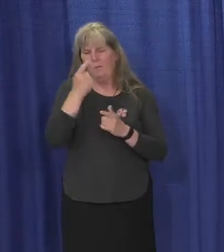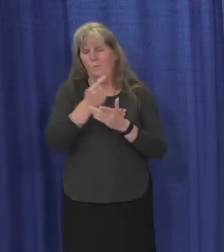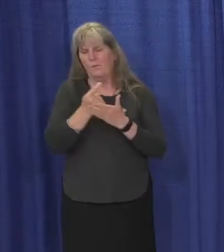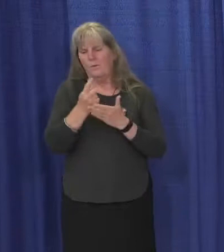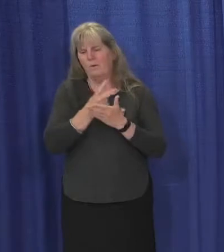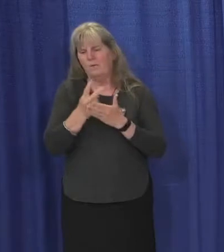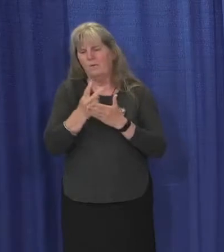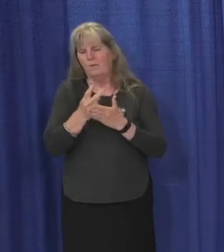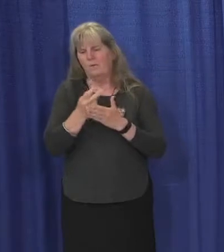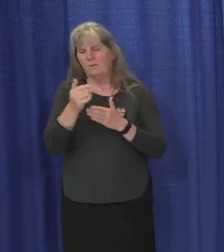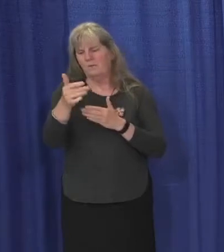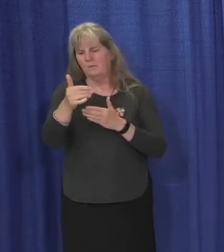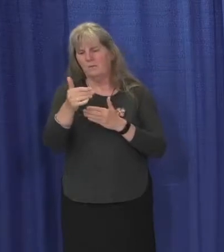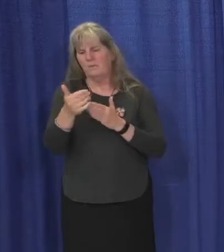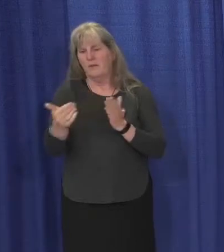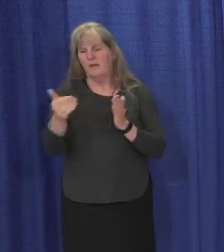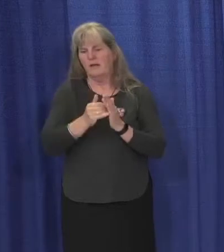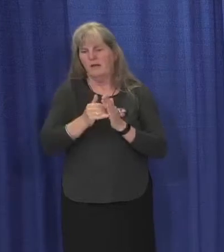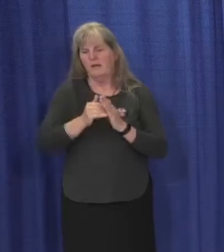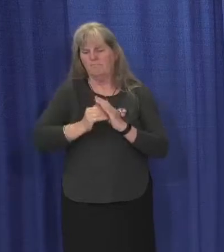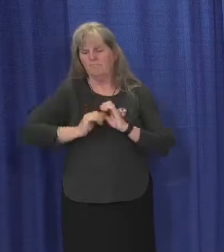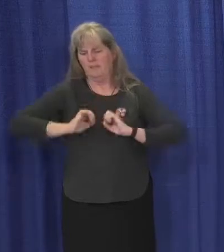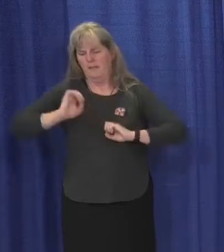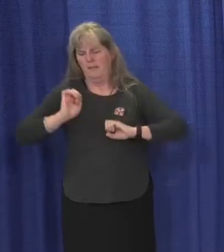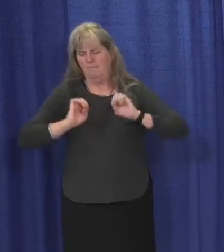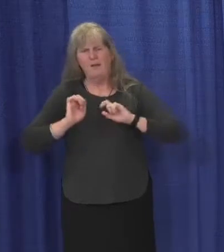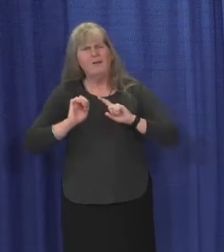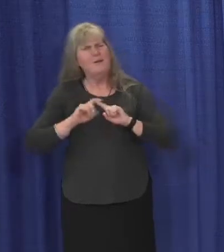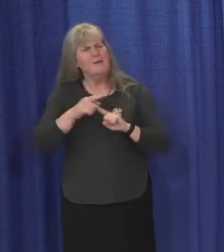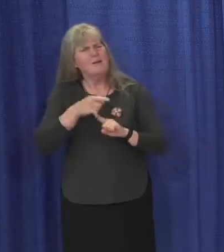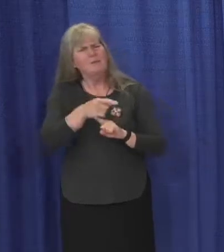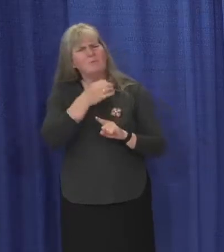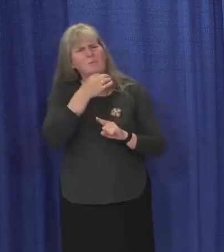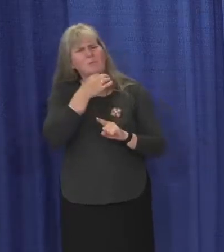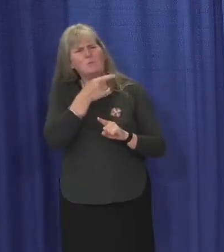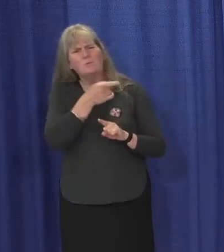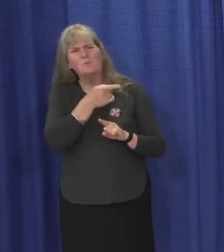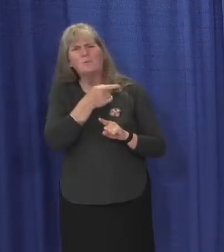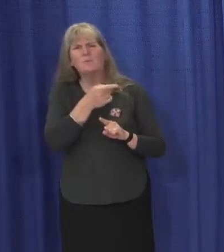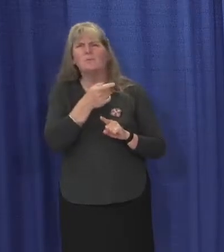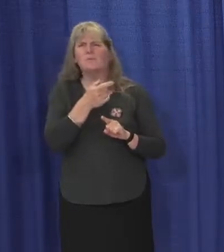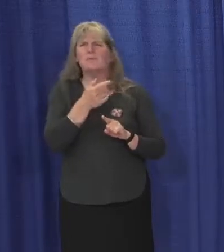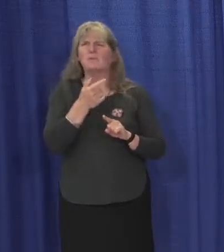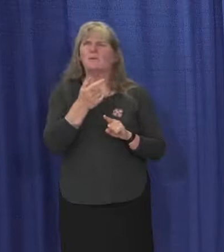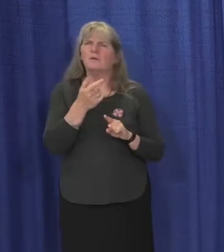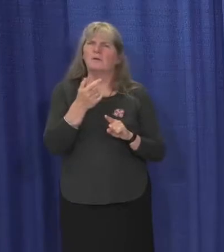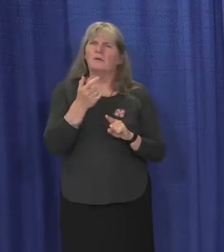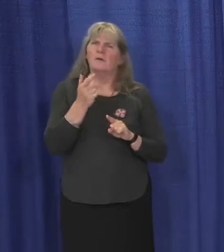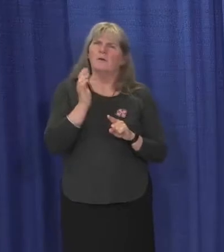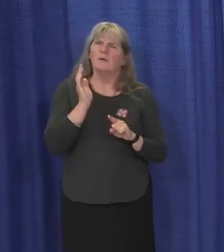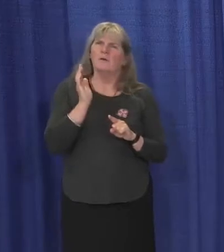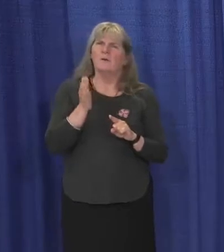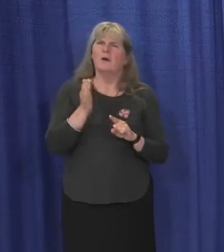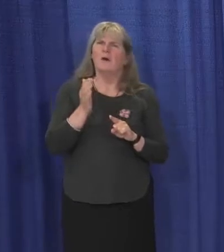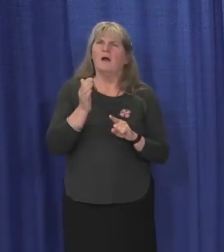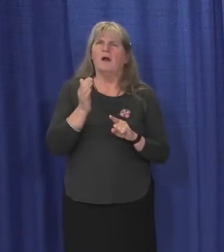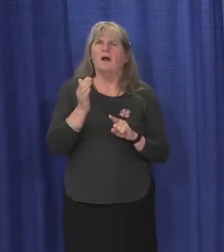another week or two and do you have any threshold on when maybe lower the boom with more